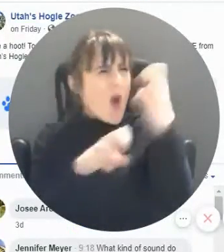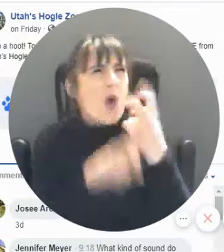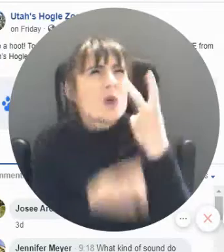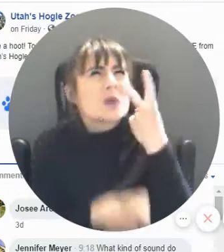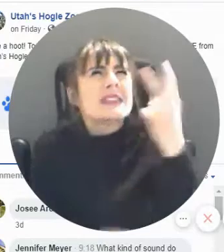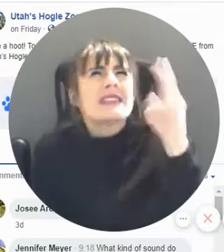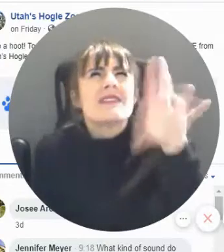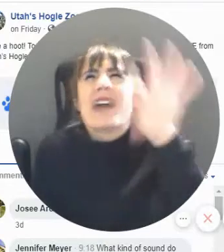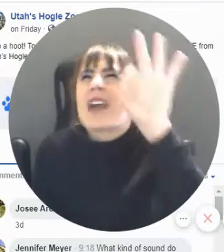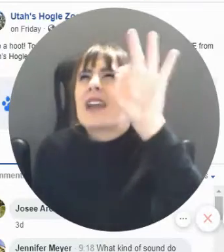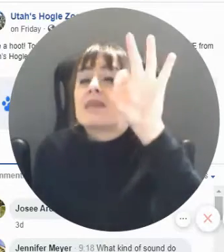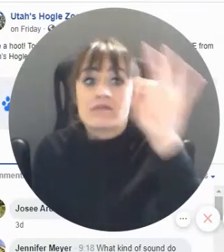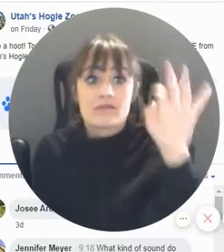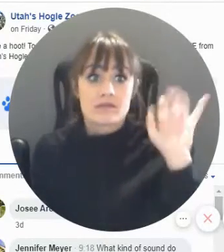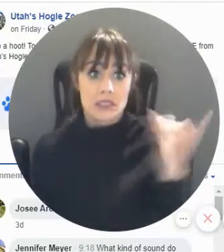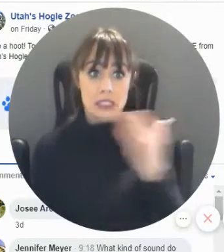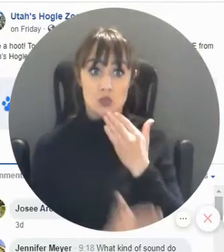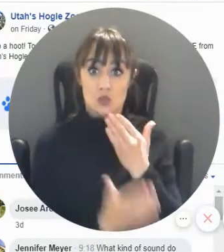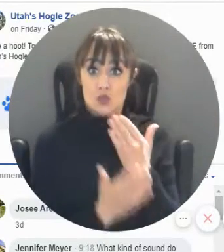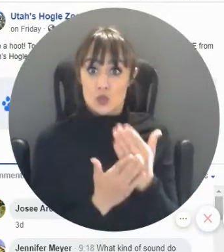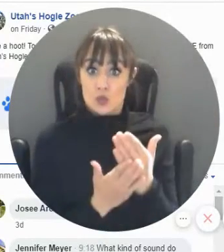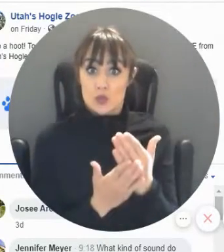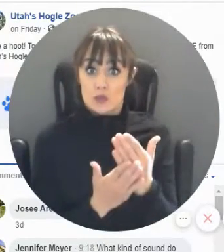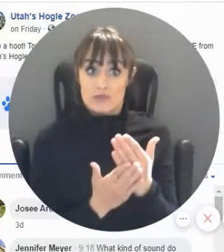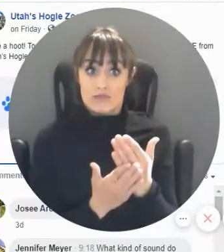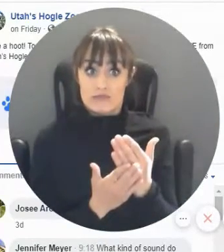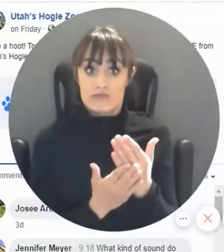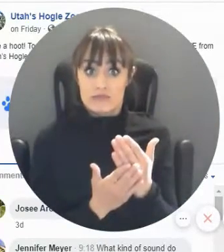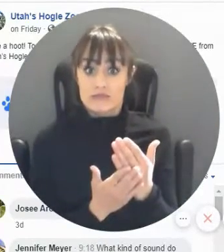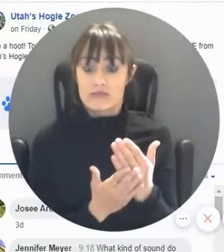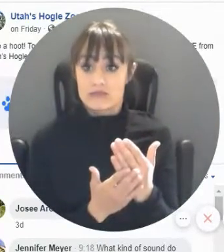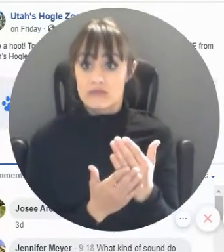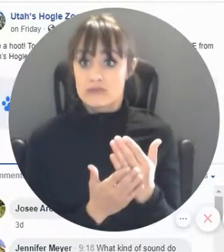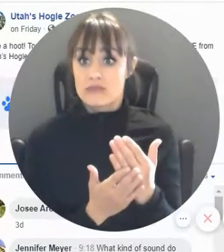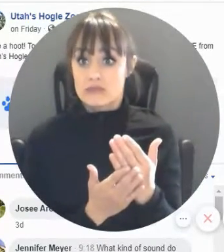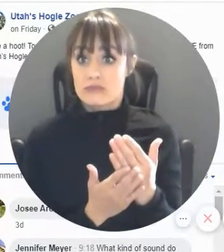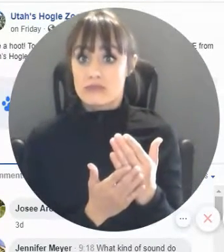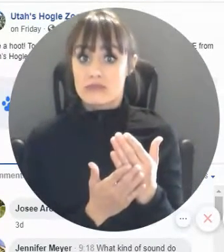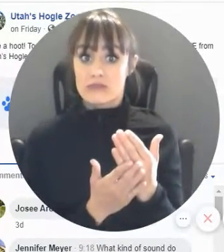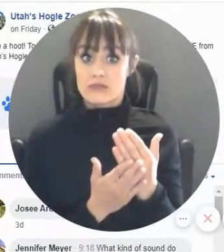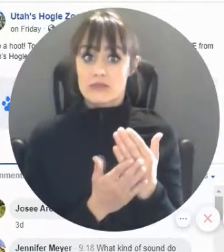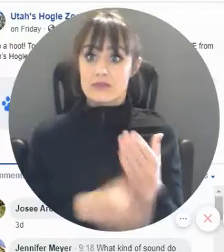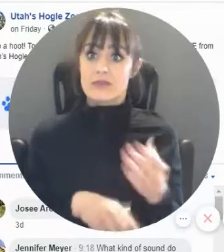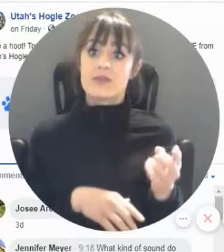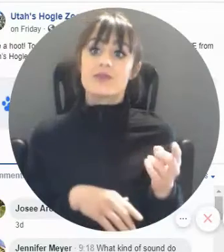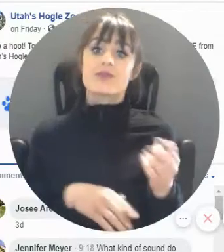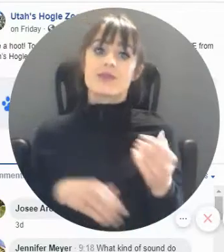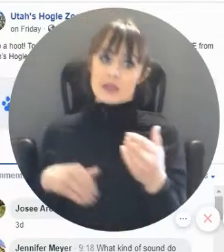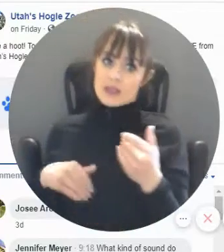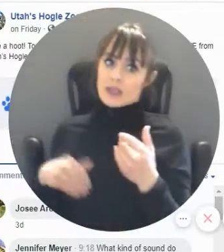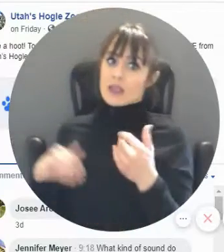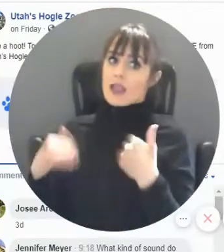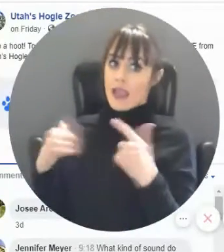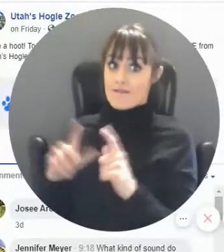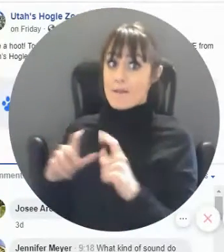Which is good, because this western screech owl could get preyed on by bigger owls, like the great horned owl.